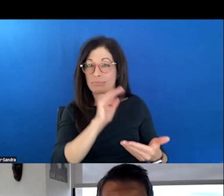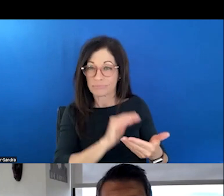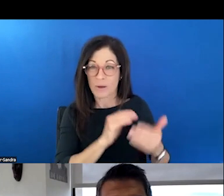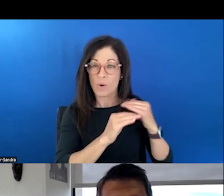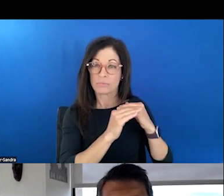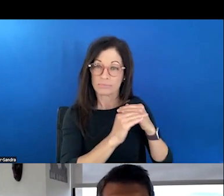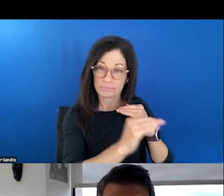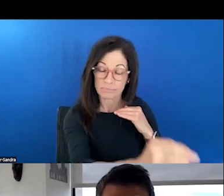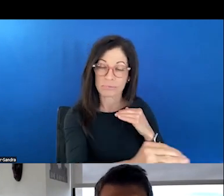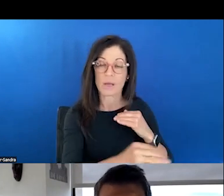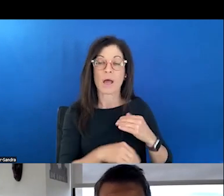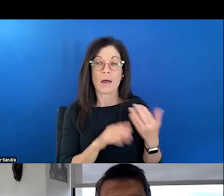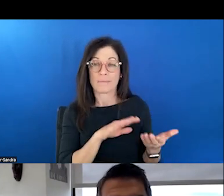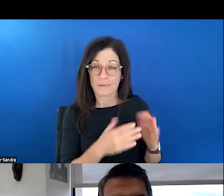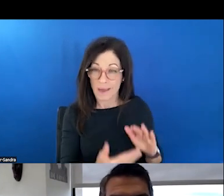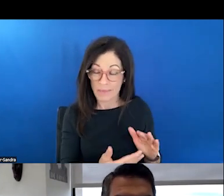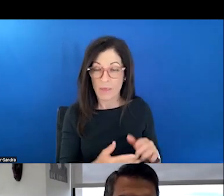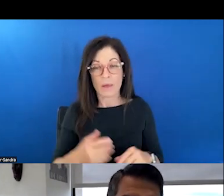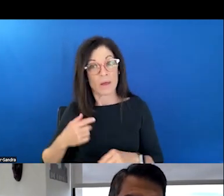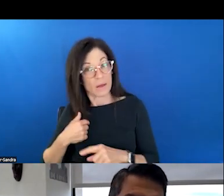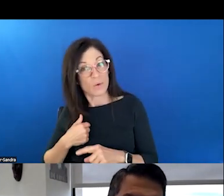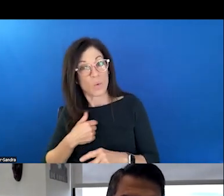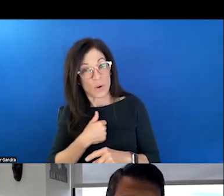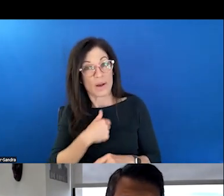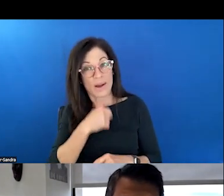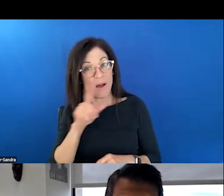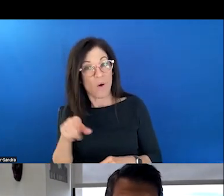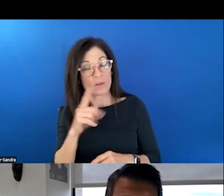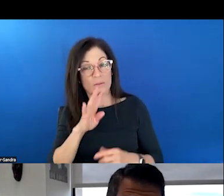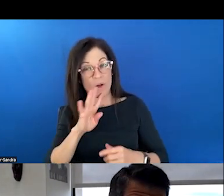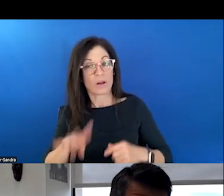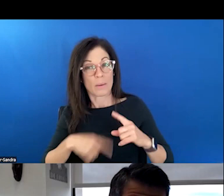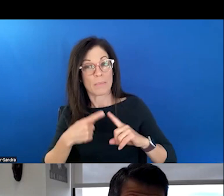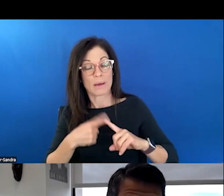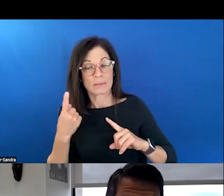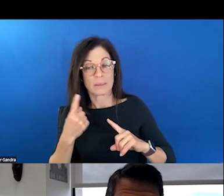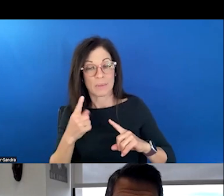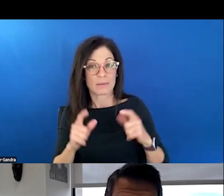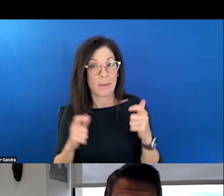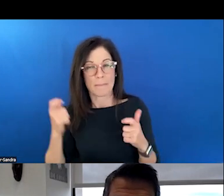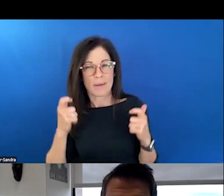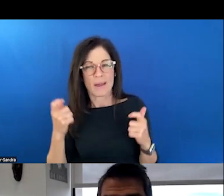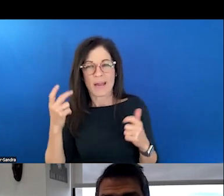RATE OF MORTALITY. SO WE ARE TALKING ABOUT A THING THAT IS A MAJOR NATIONAL CONCERN,